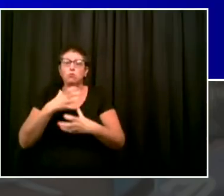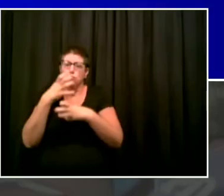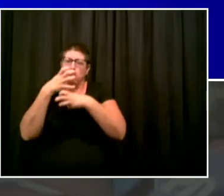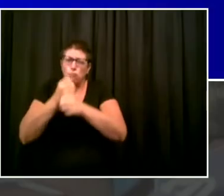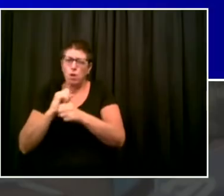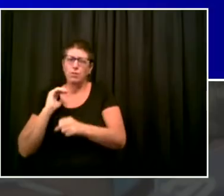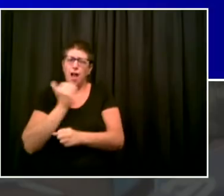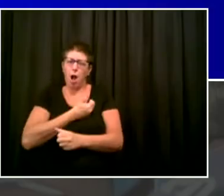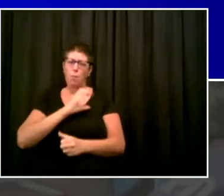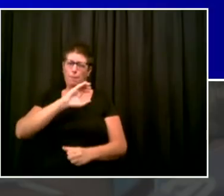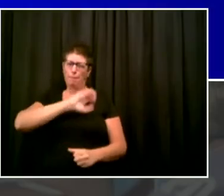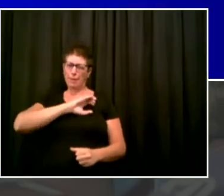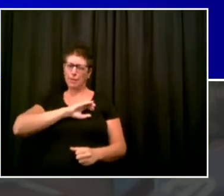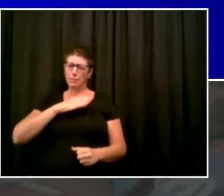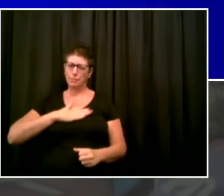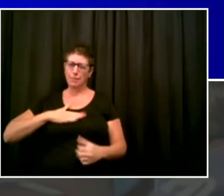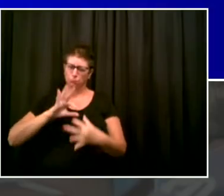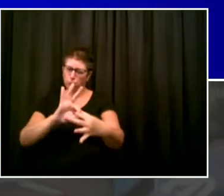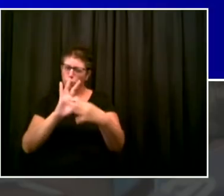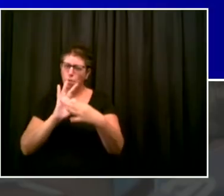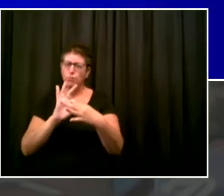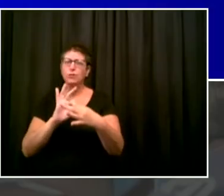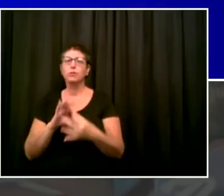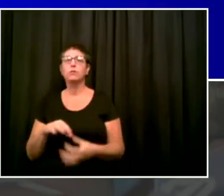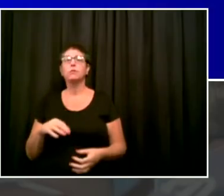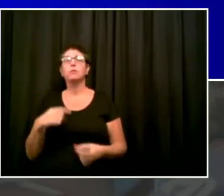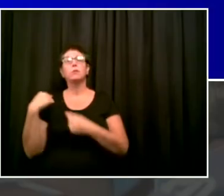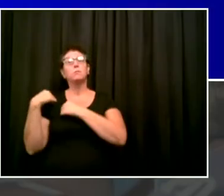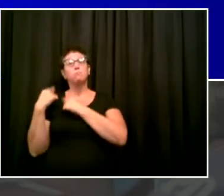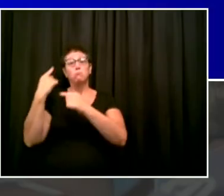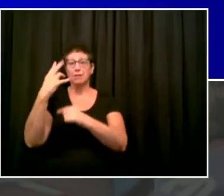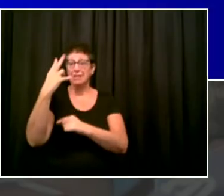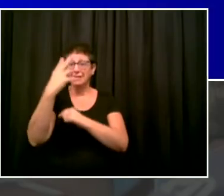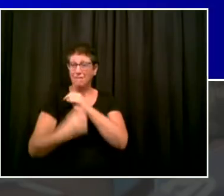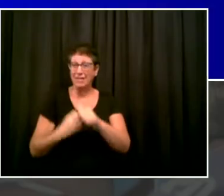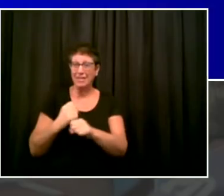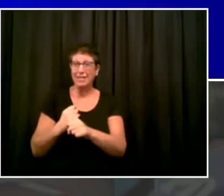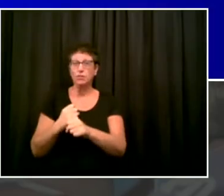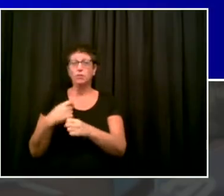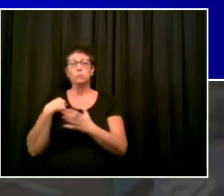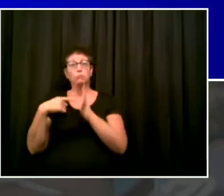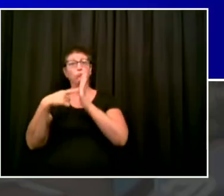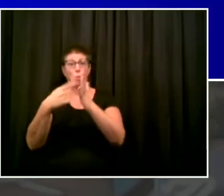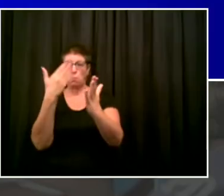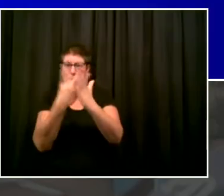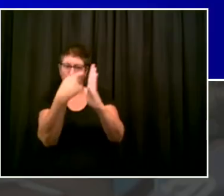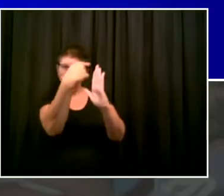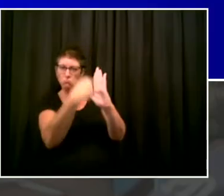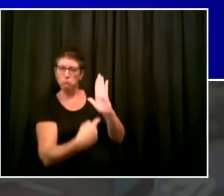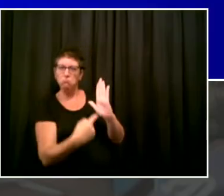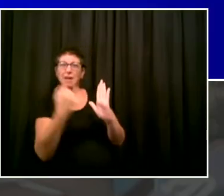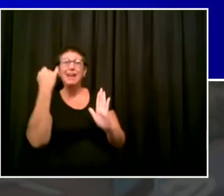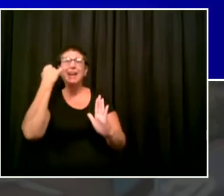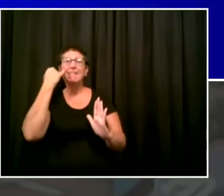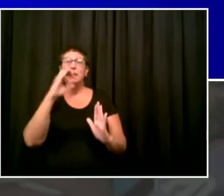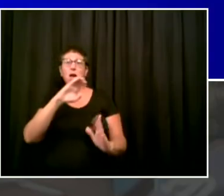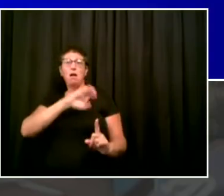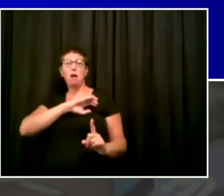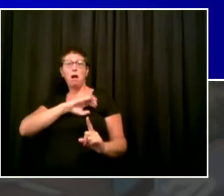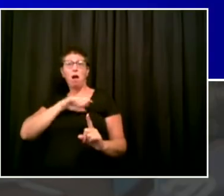THE PUBLIC TRUST IN OUR PLIOCE, AND THAT WITH PROVEN OVER THE LAST SEVEN YEARS. THAT TRUST